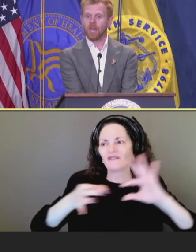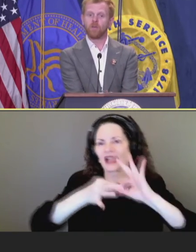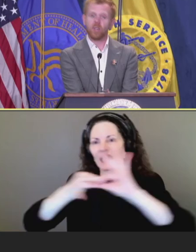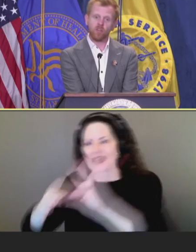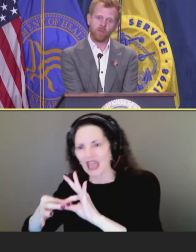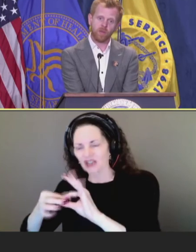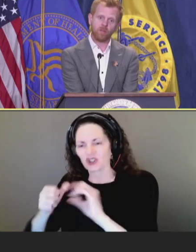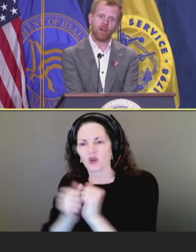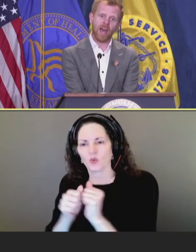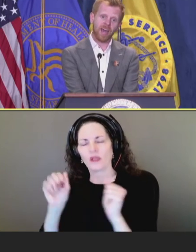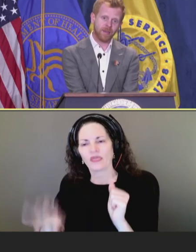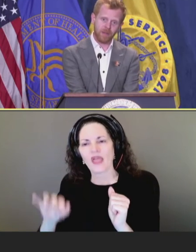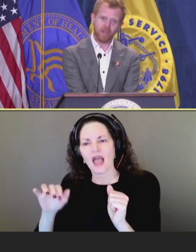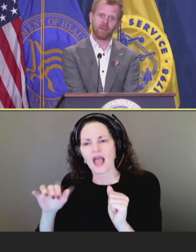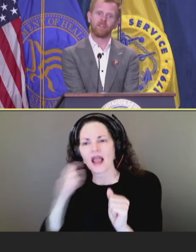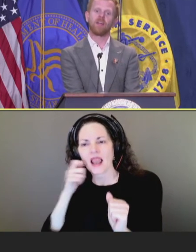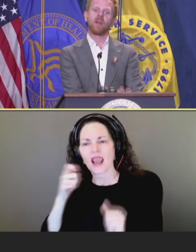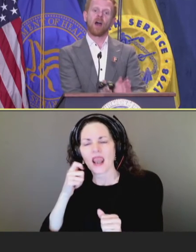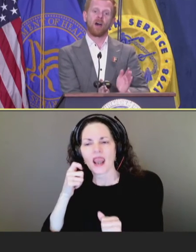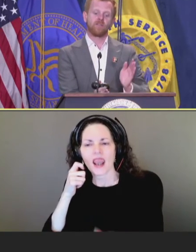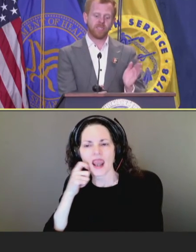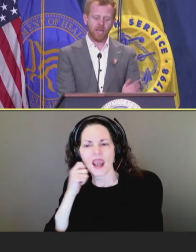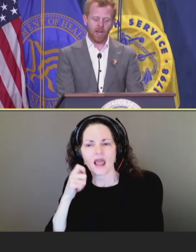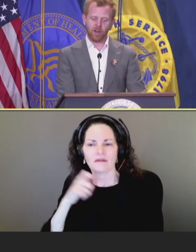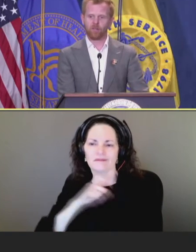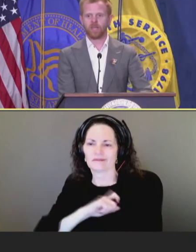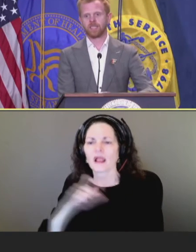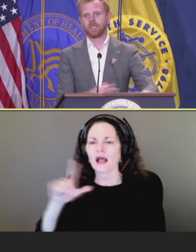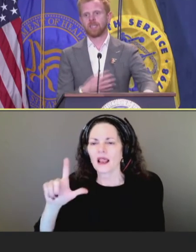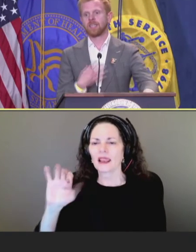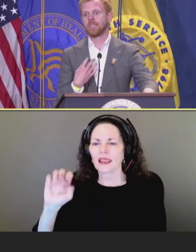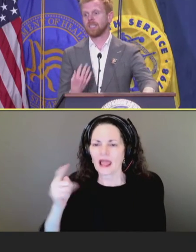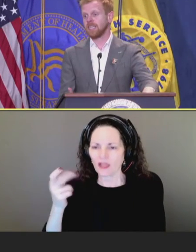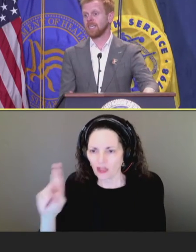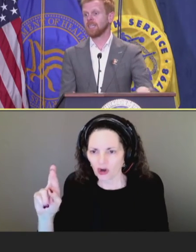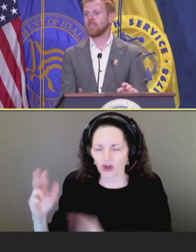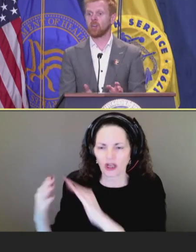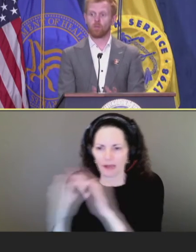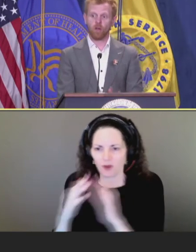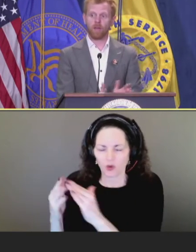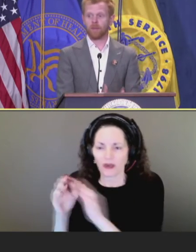And we know that people at MIL face a higher risk and that they need, you know, PrEP,